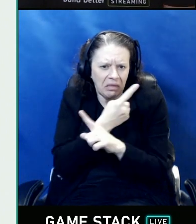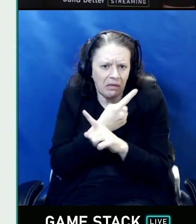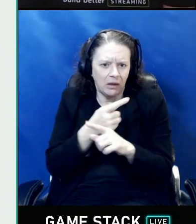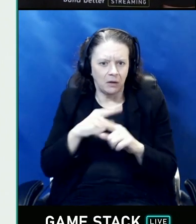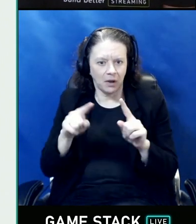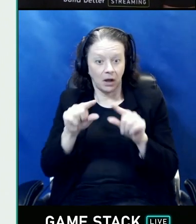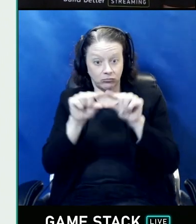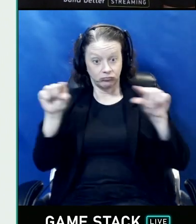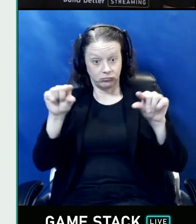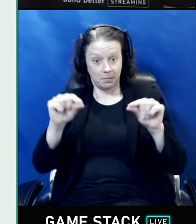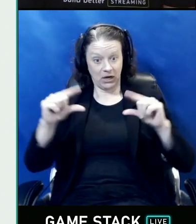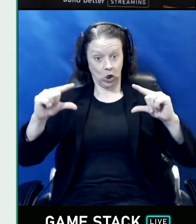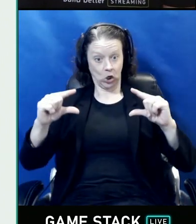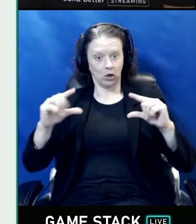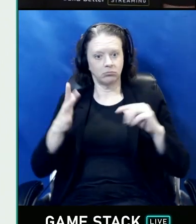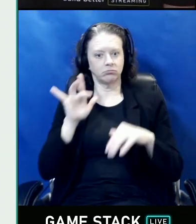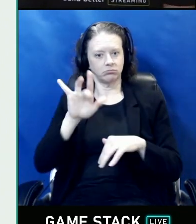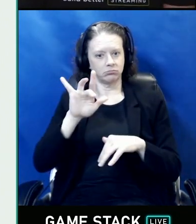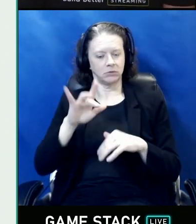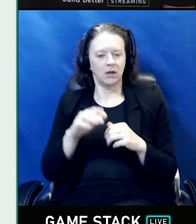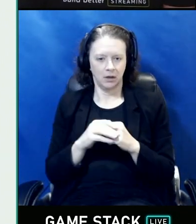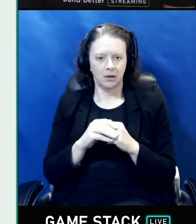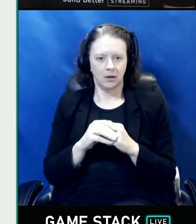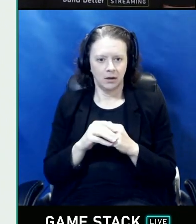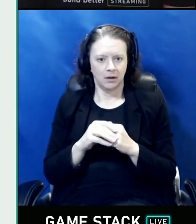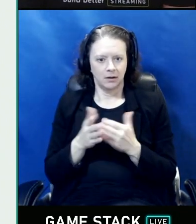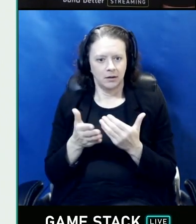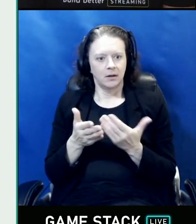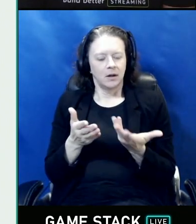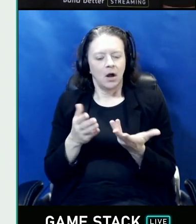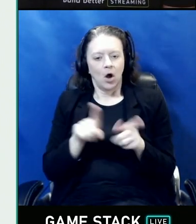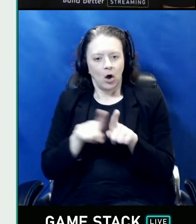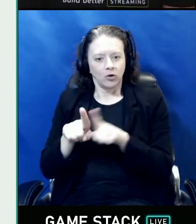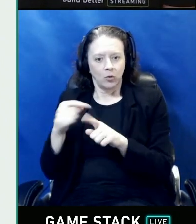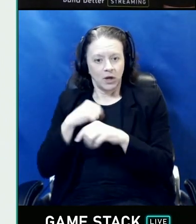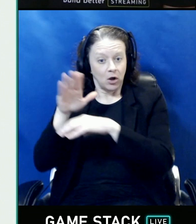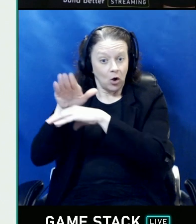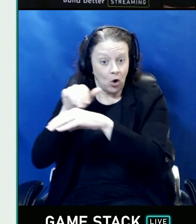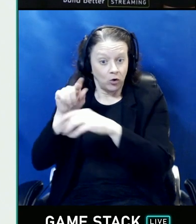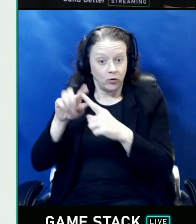a simple call to one of our APIs that gets you the physical dimensions of your game as it's